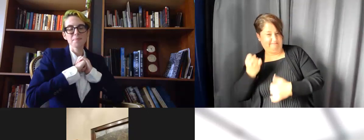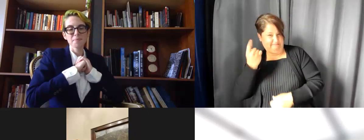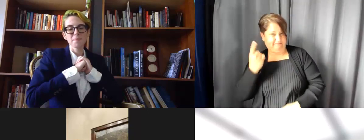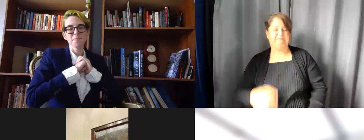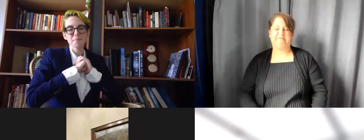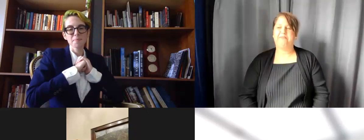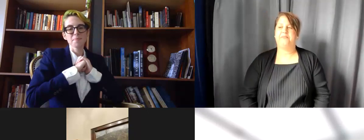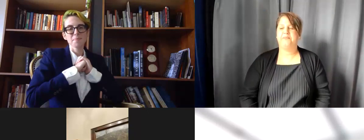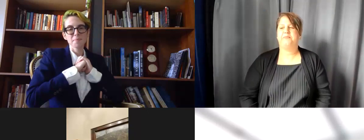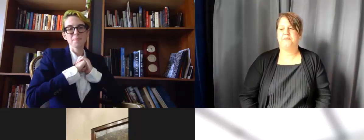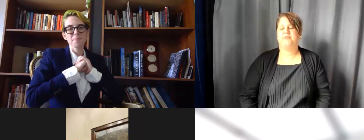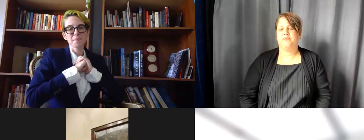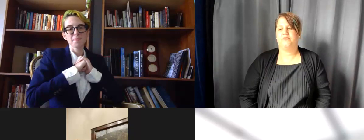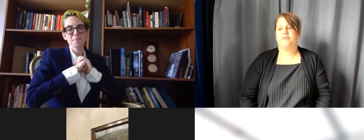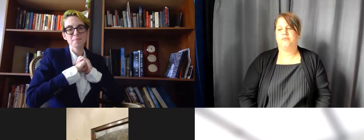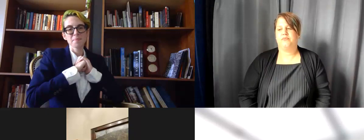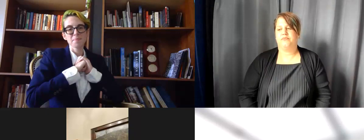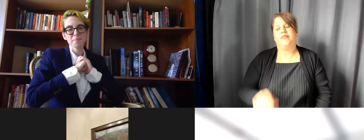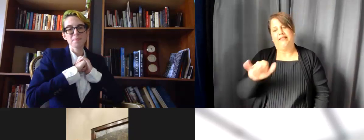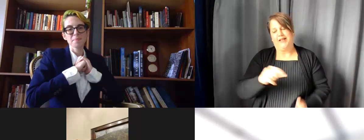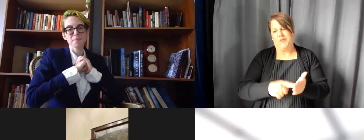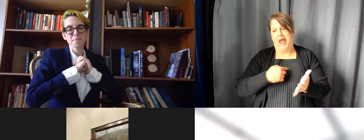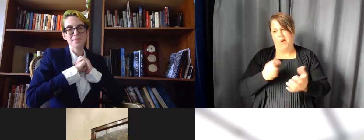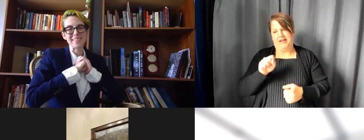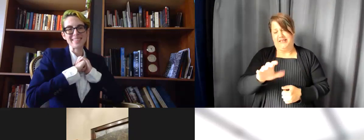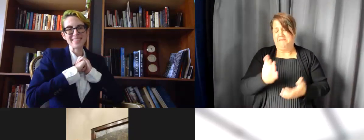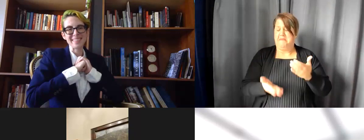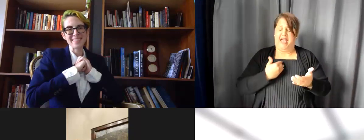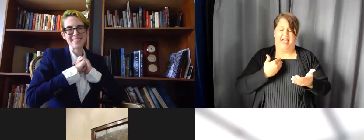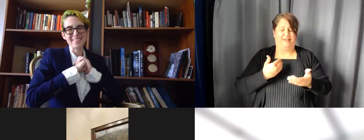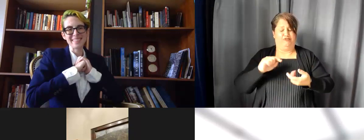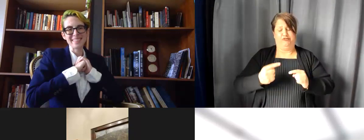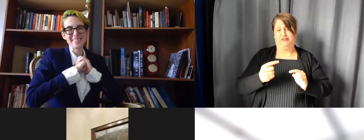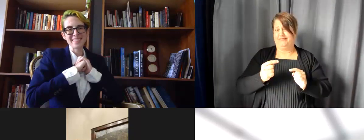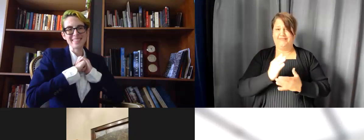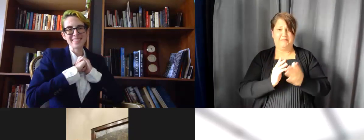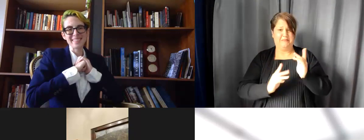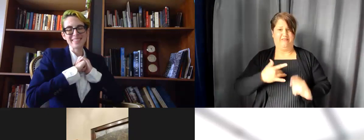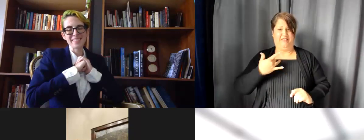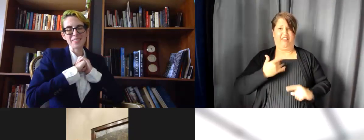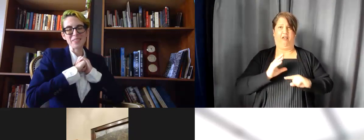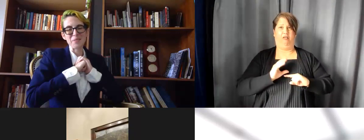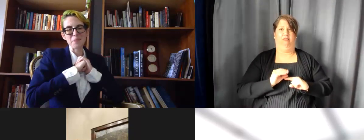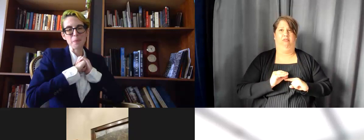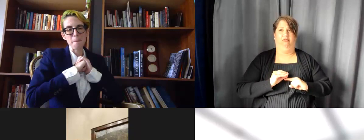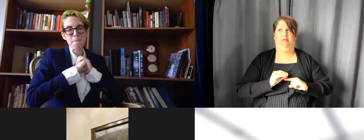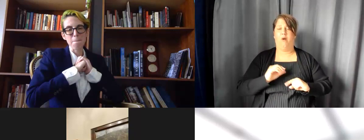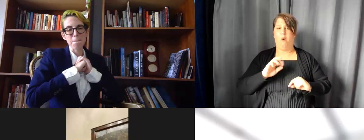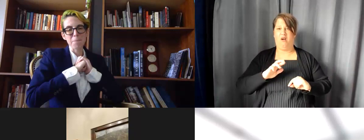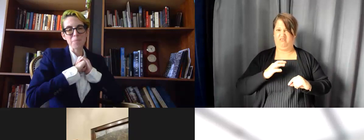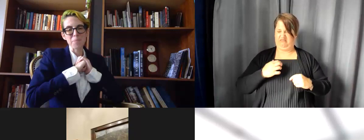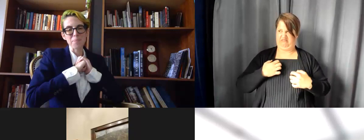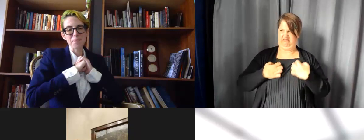Jordan Radford: I may have just hurt some people's feelings, and it made people uncomfortable. So that's